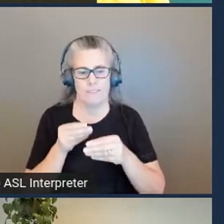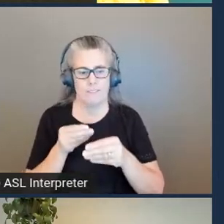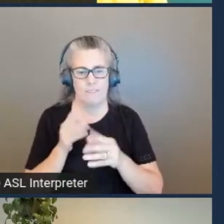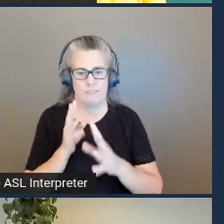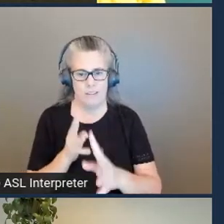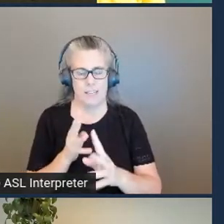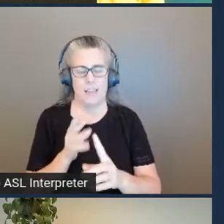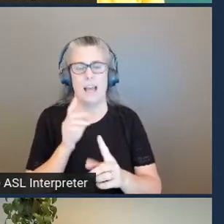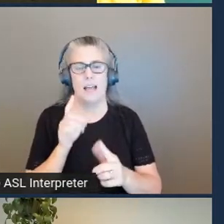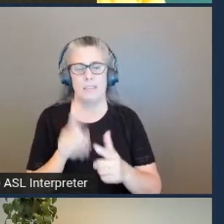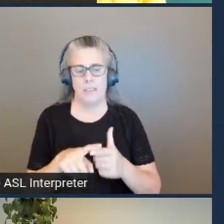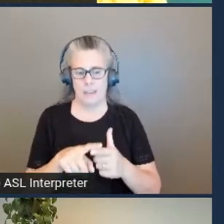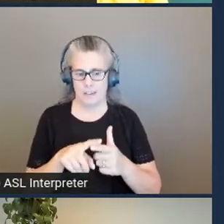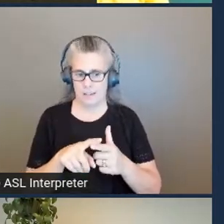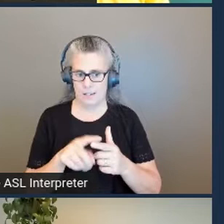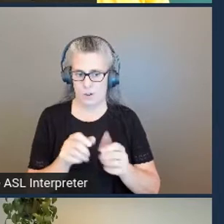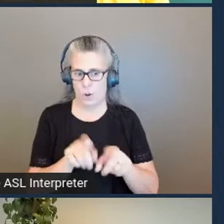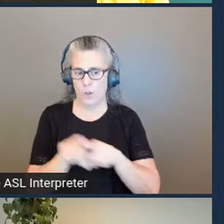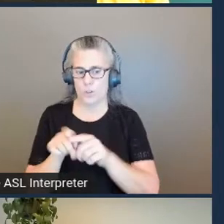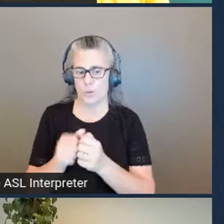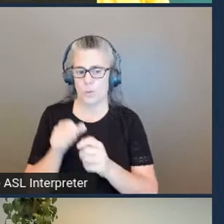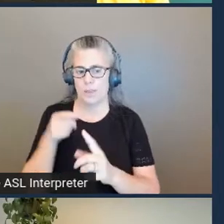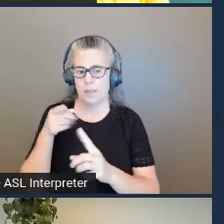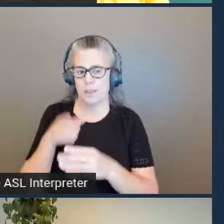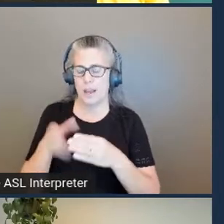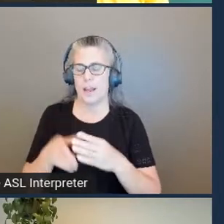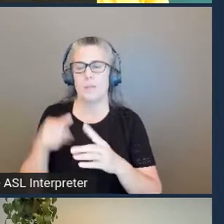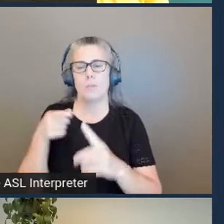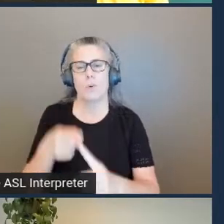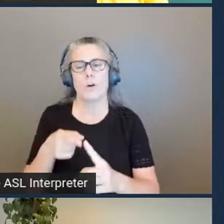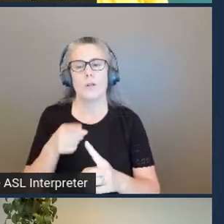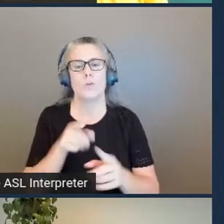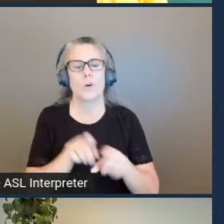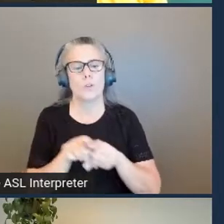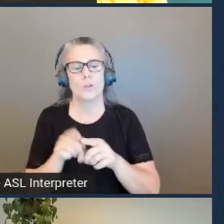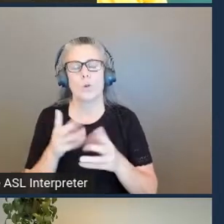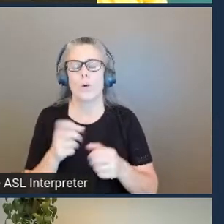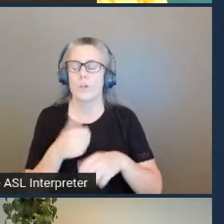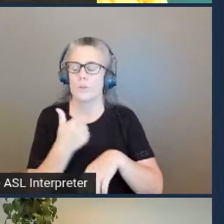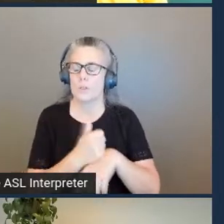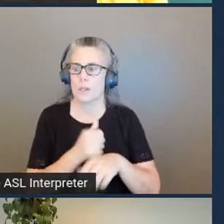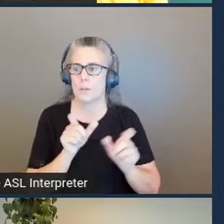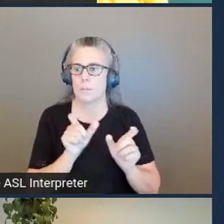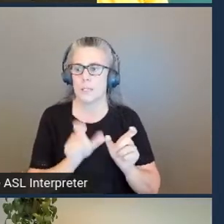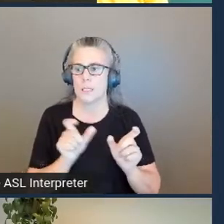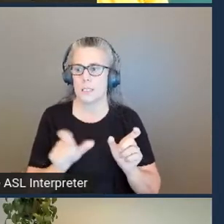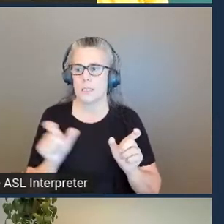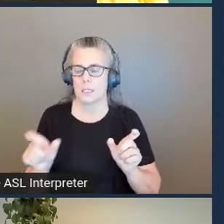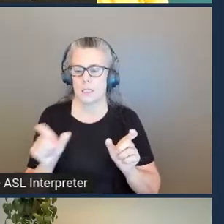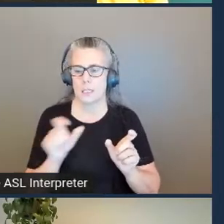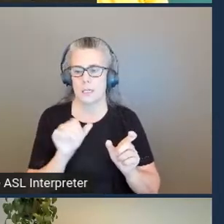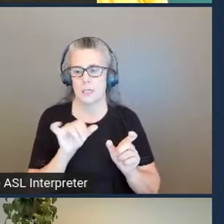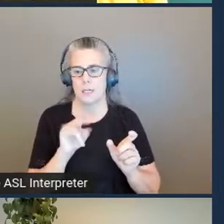configuration, you're also specifying your instance, some of like, how many instances do I have on? What is my artist scaling policy?